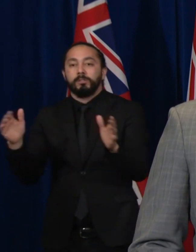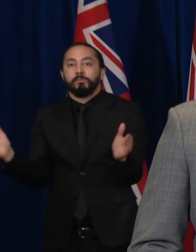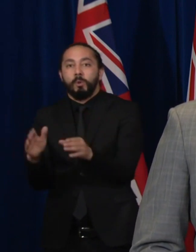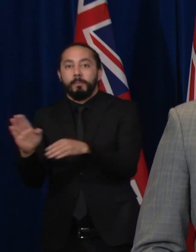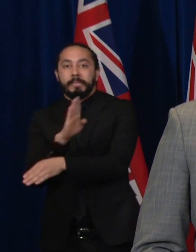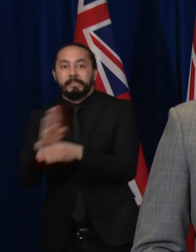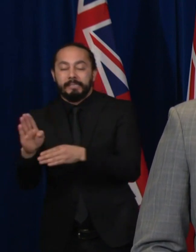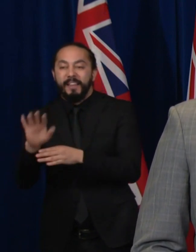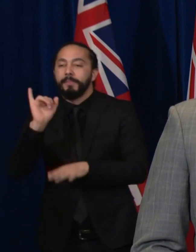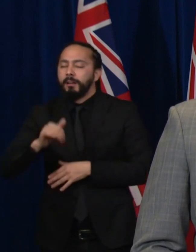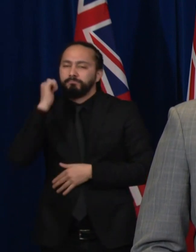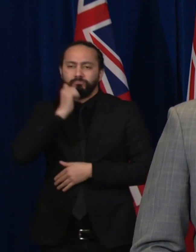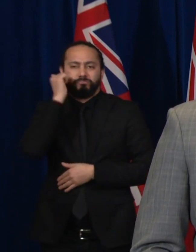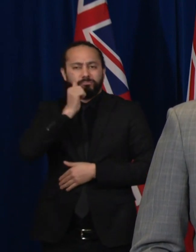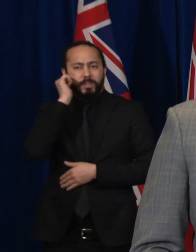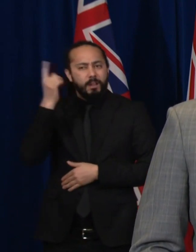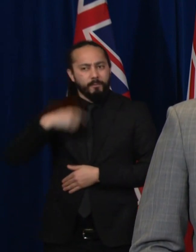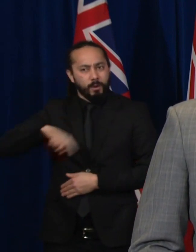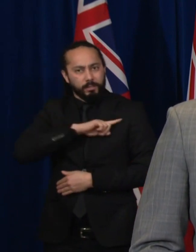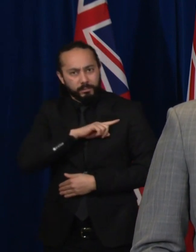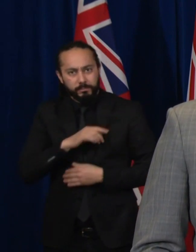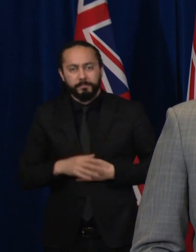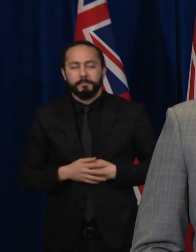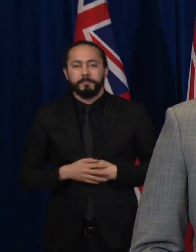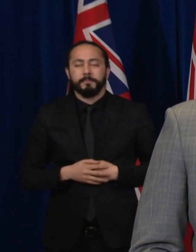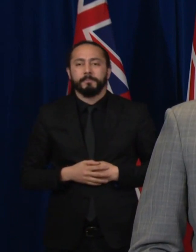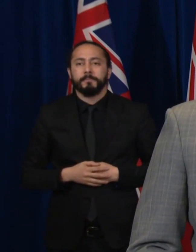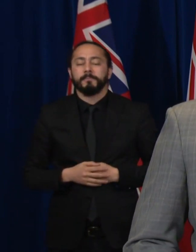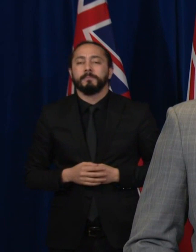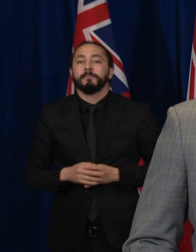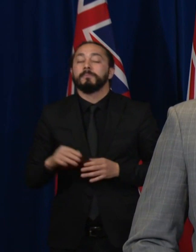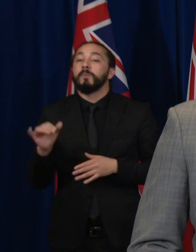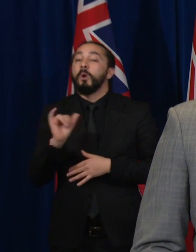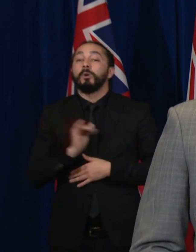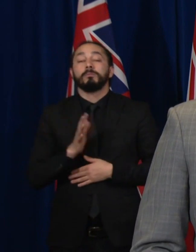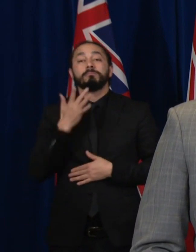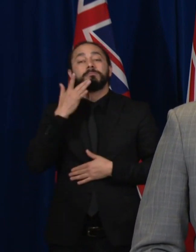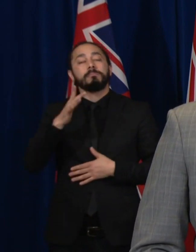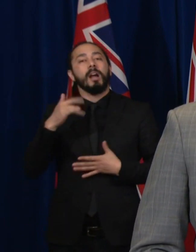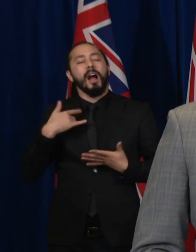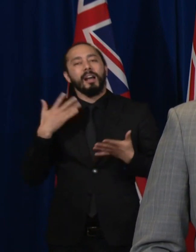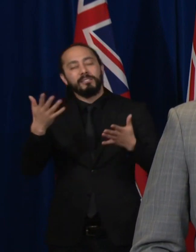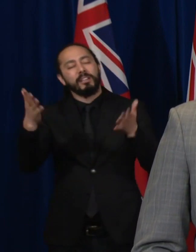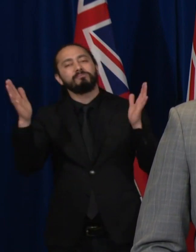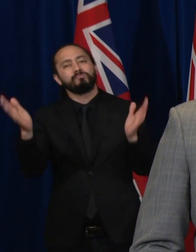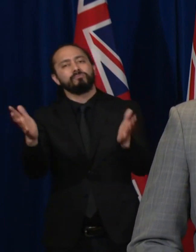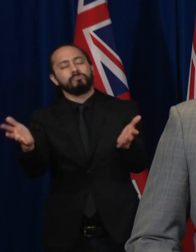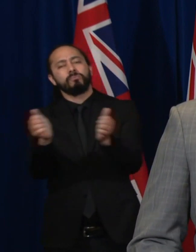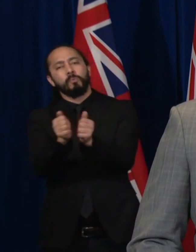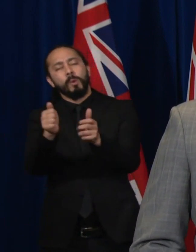It's also why I'm grateful for the that the nation might live. chance to speak directly to Ontario's small business community today. As